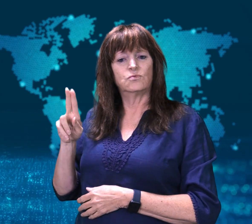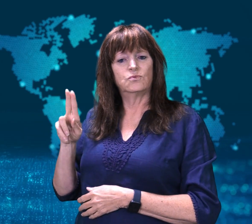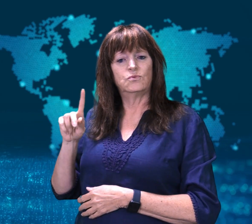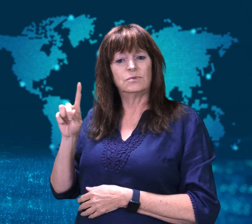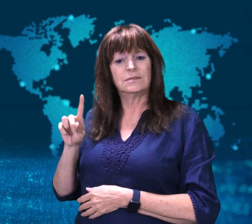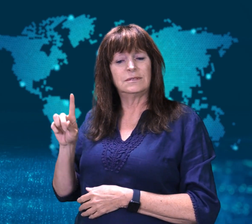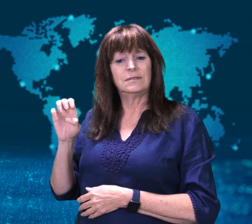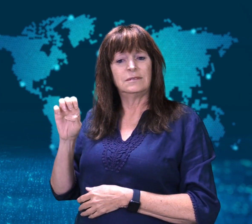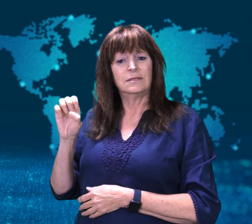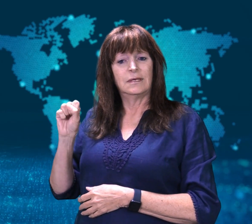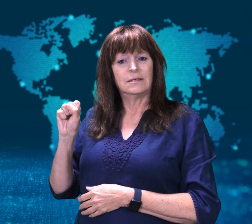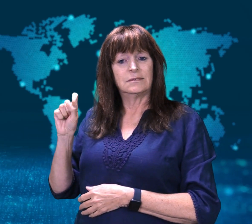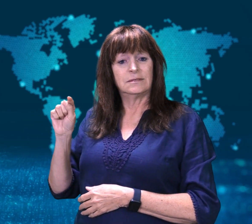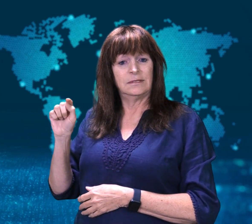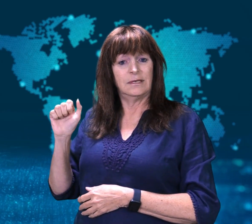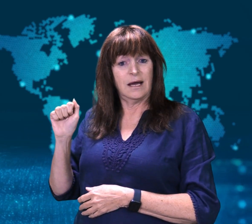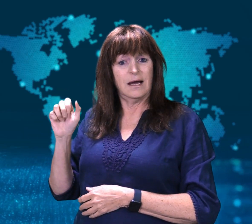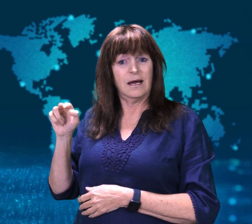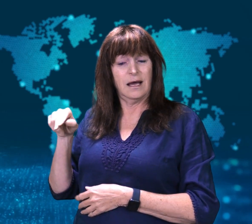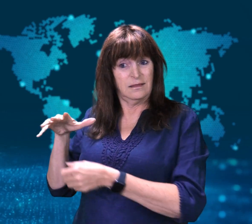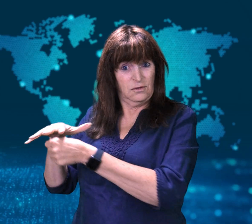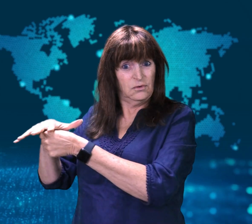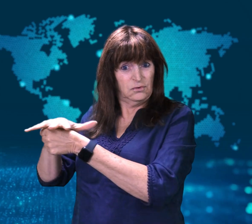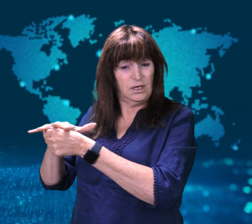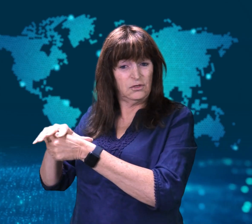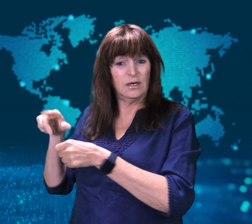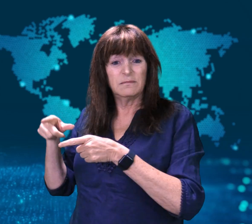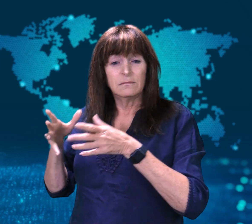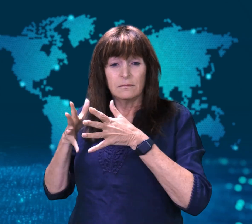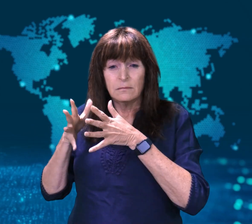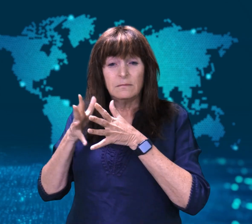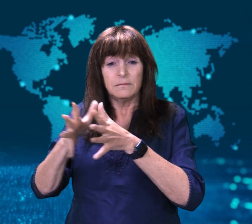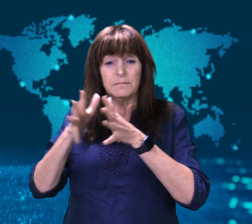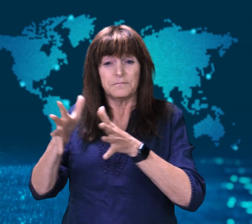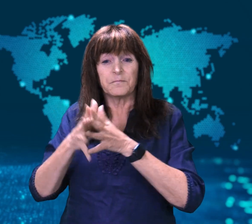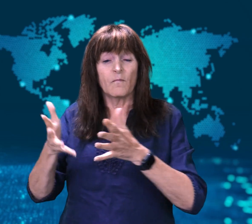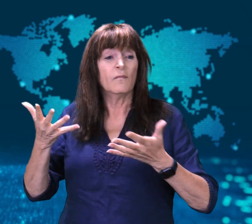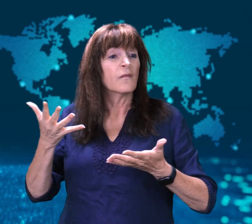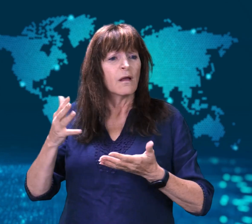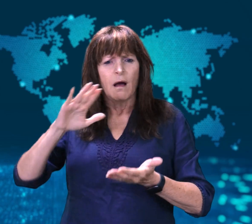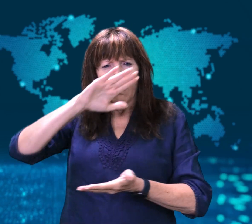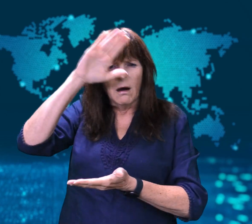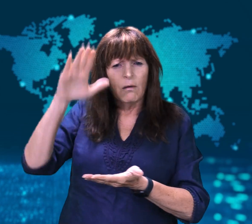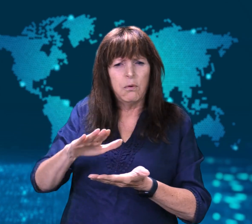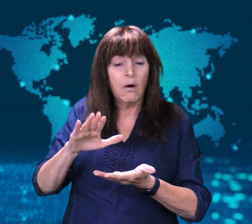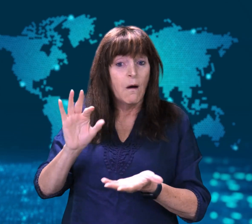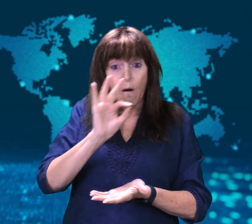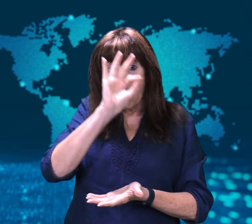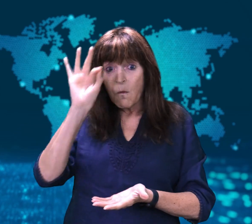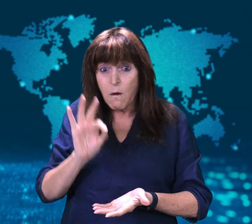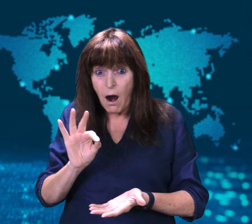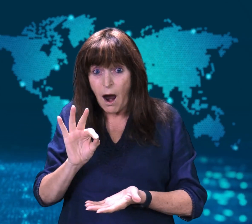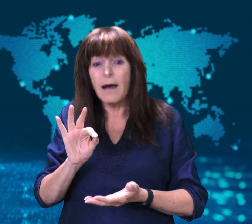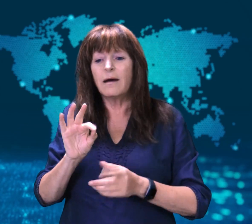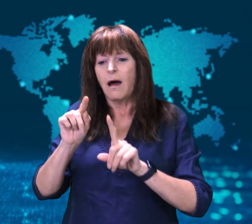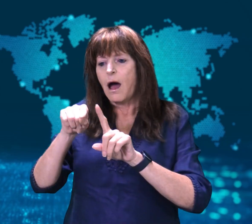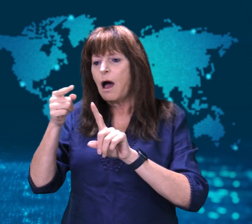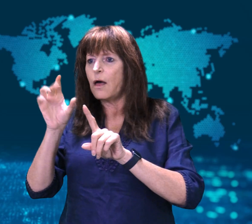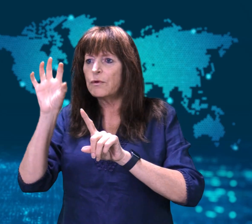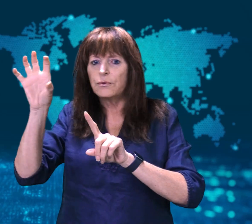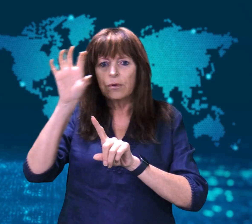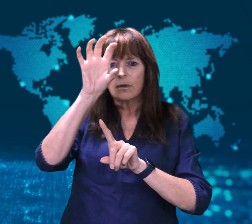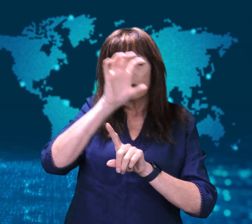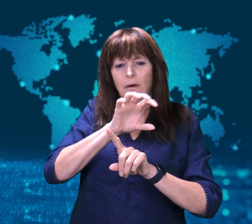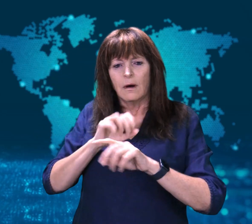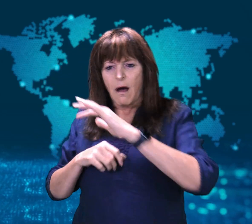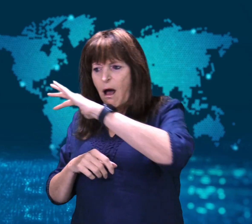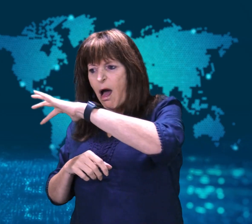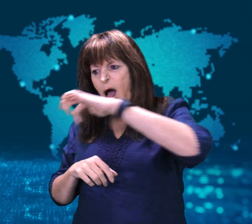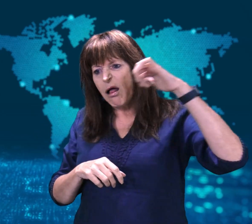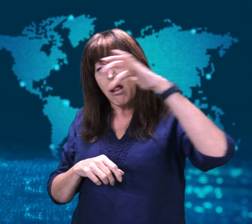region claim that their shortage is because other provinces took